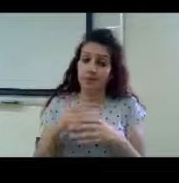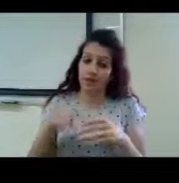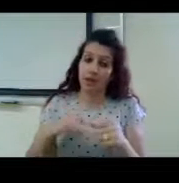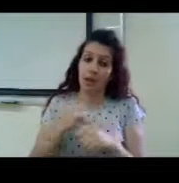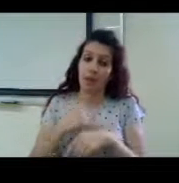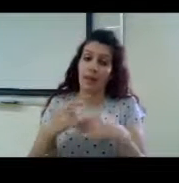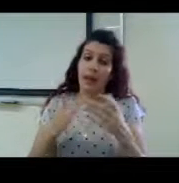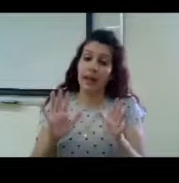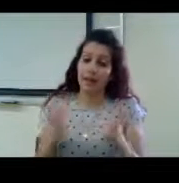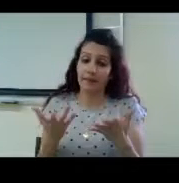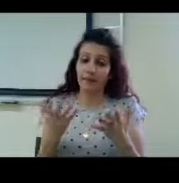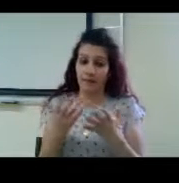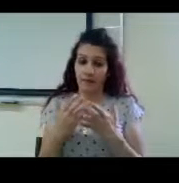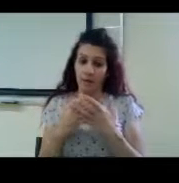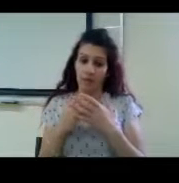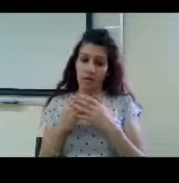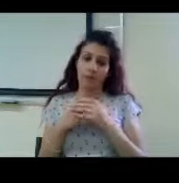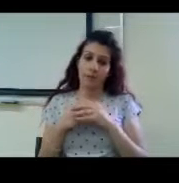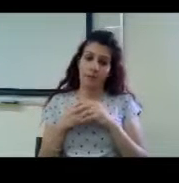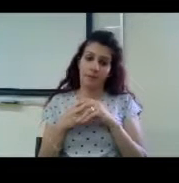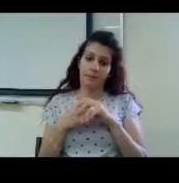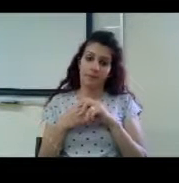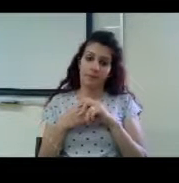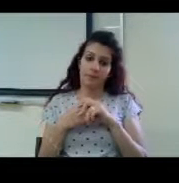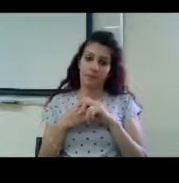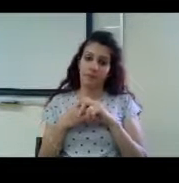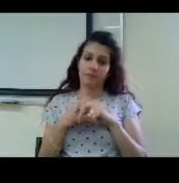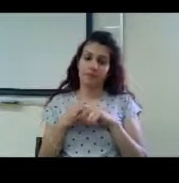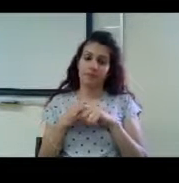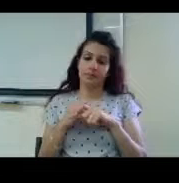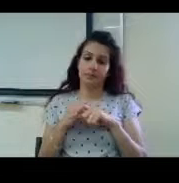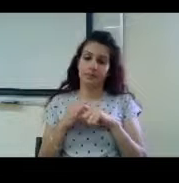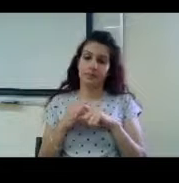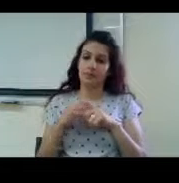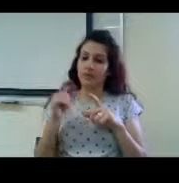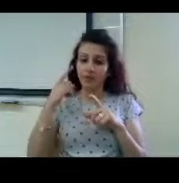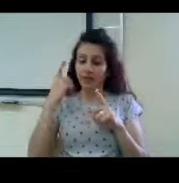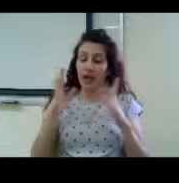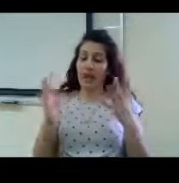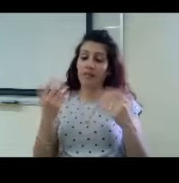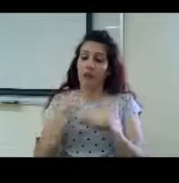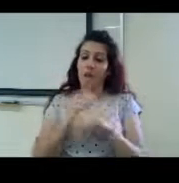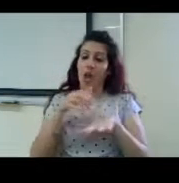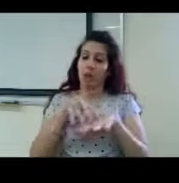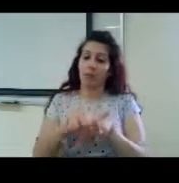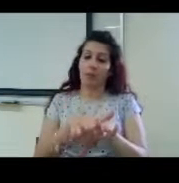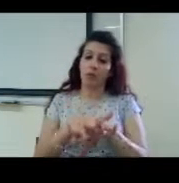diversity in our schools which will lead to more resilient peaceful society